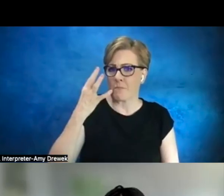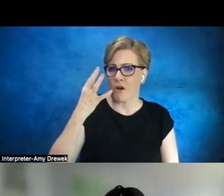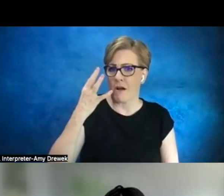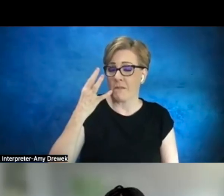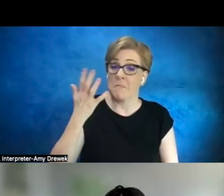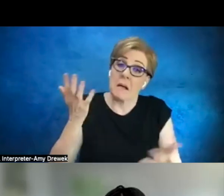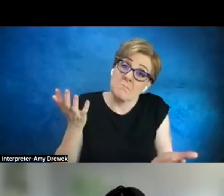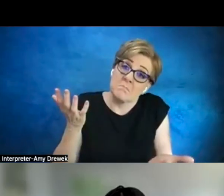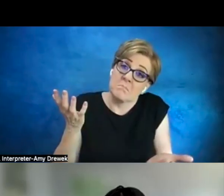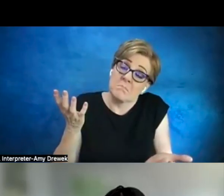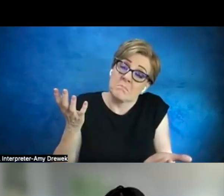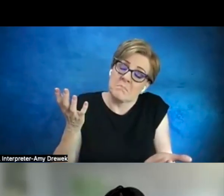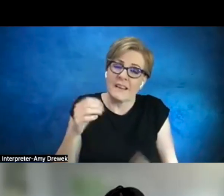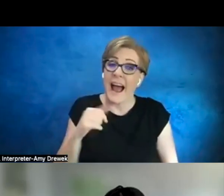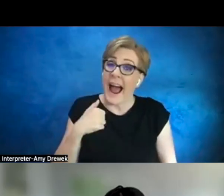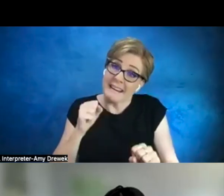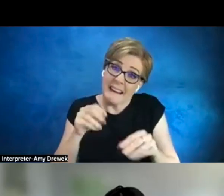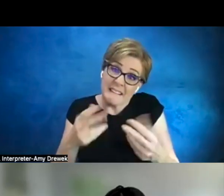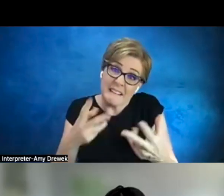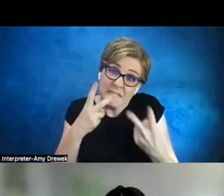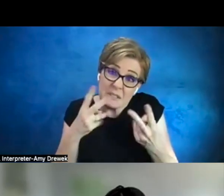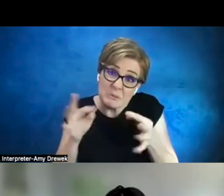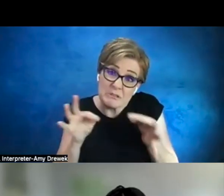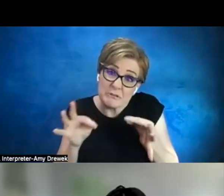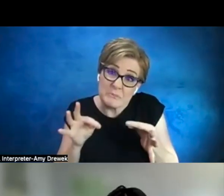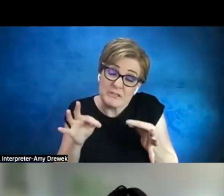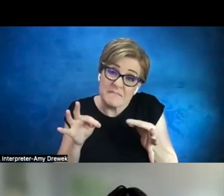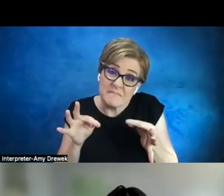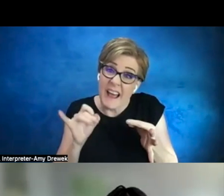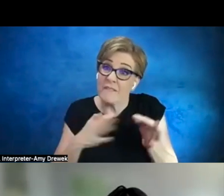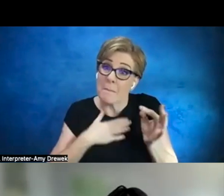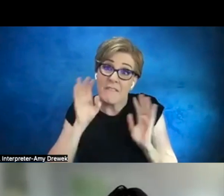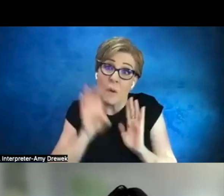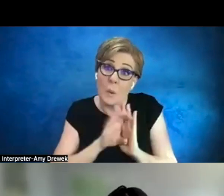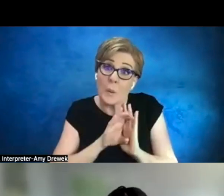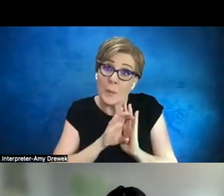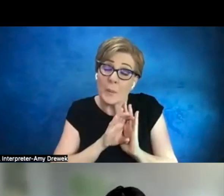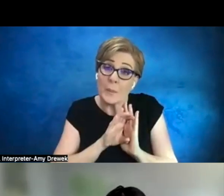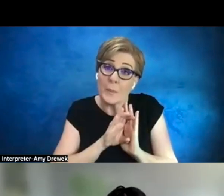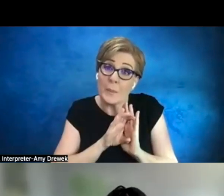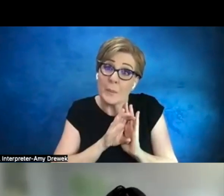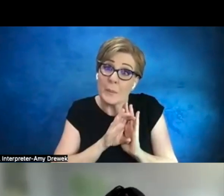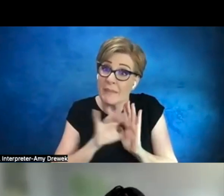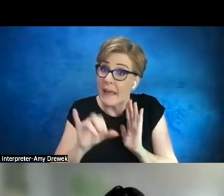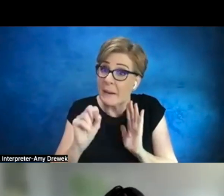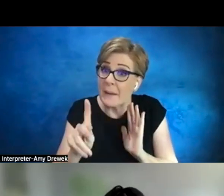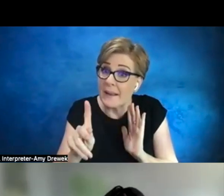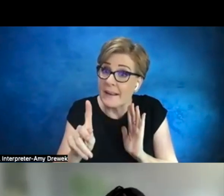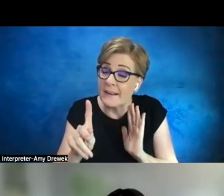I can do a visual description of the photo, would that be okay?